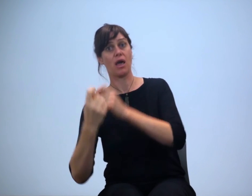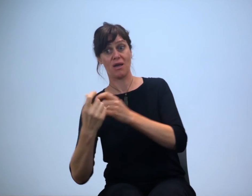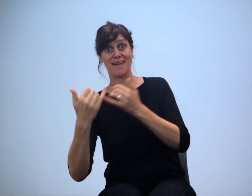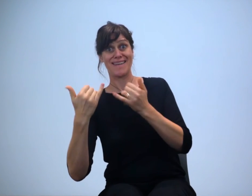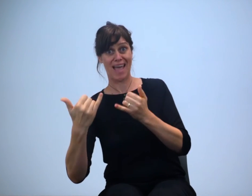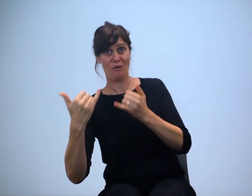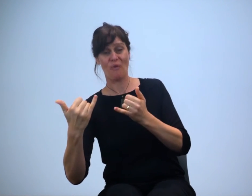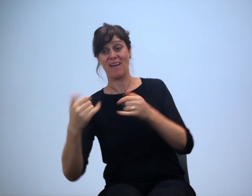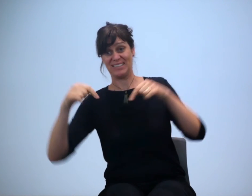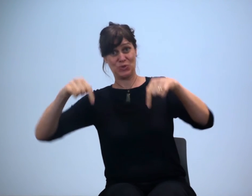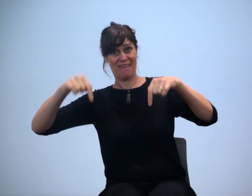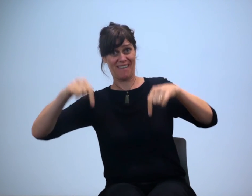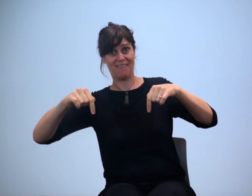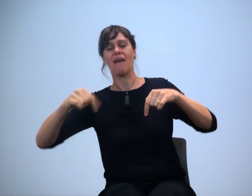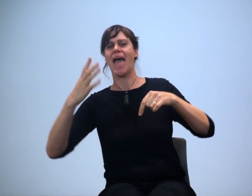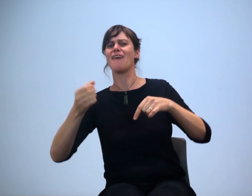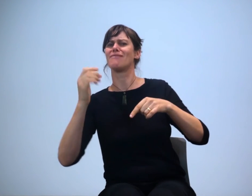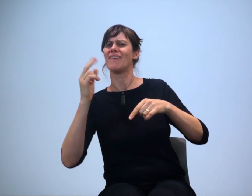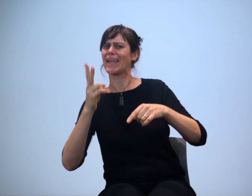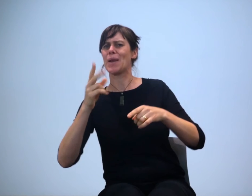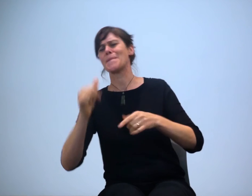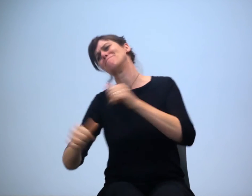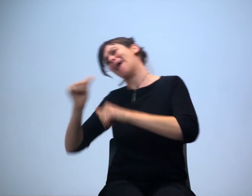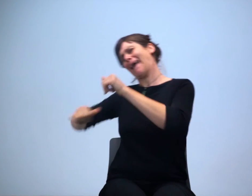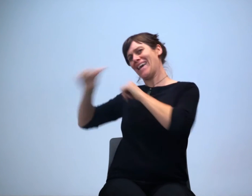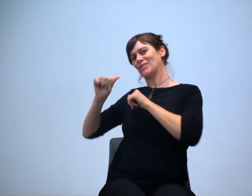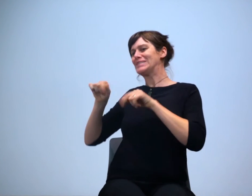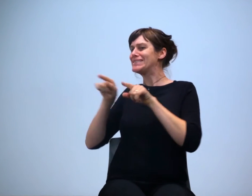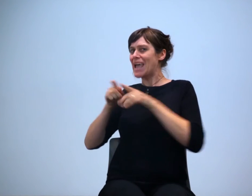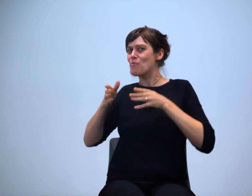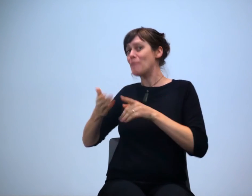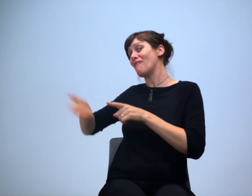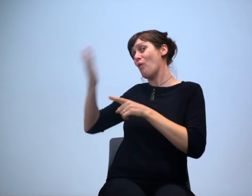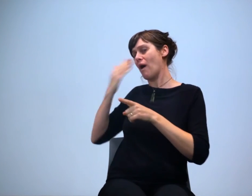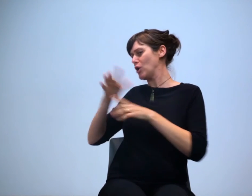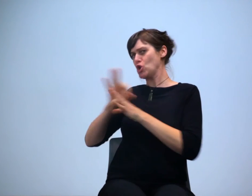until today, when cameraless photography has been taken